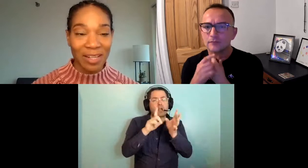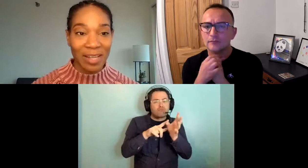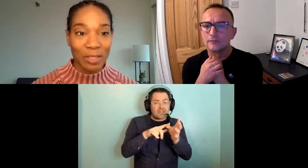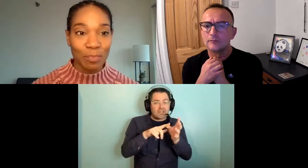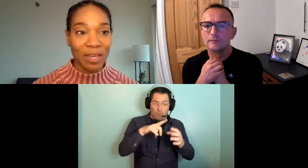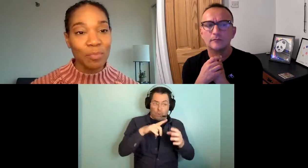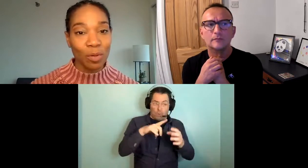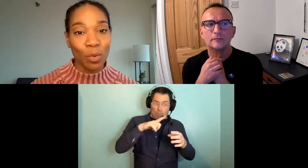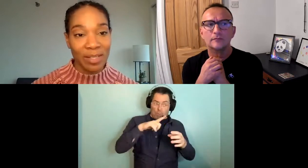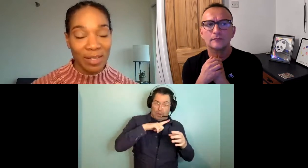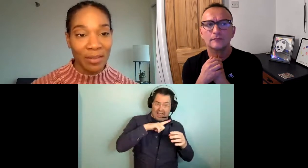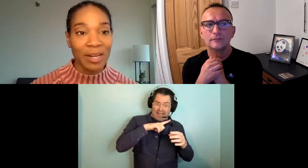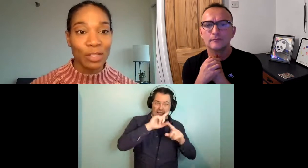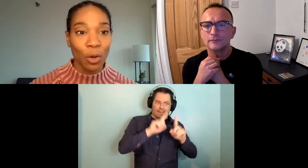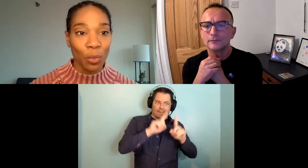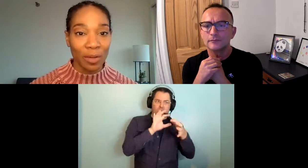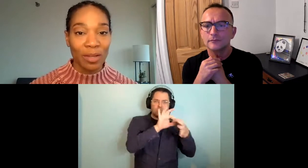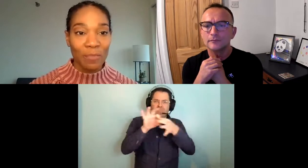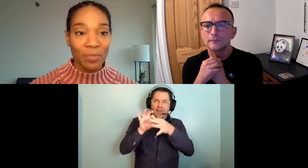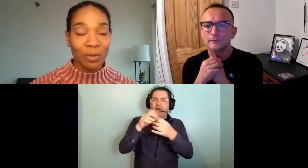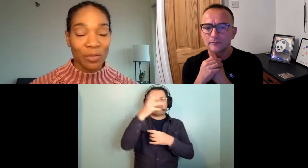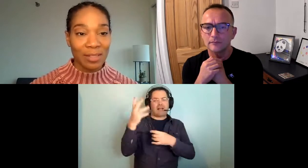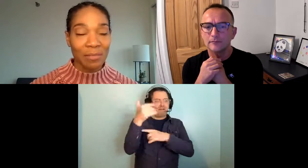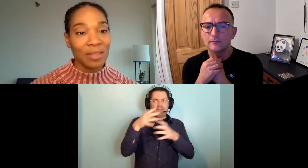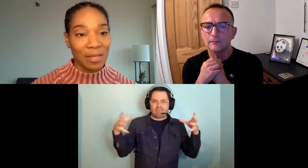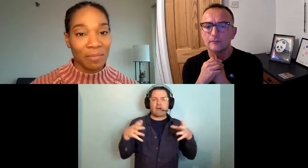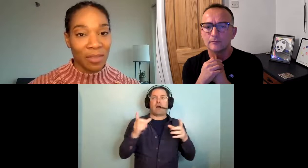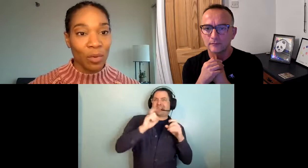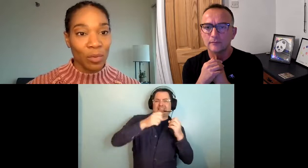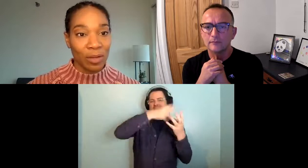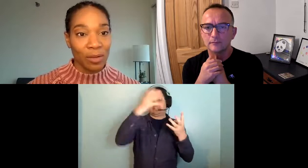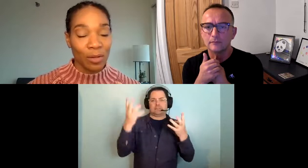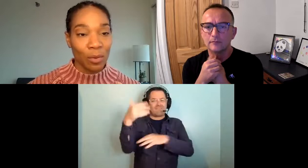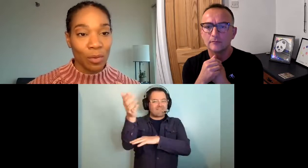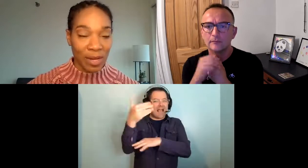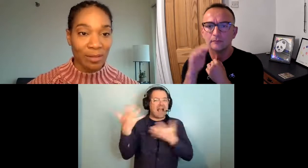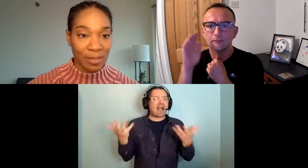is_the same thing when we create signs for identities.